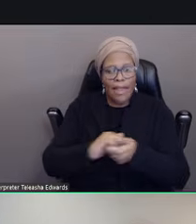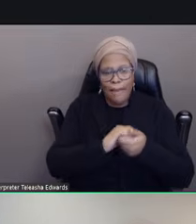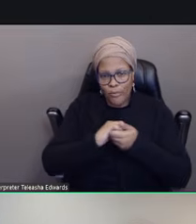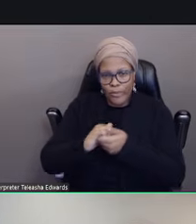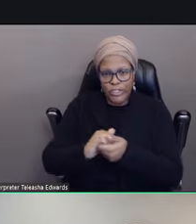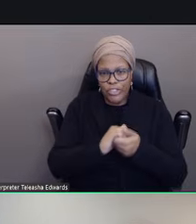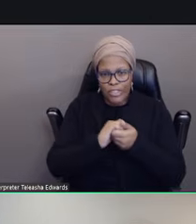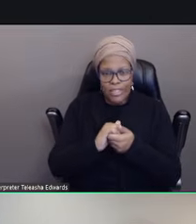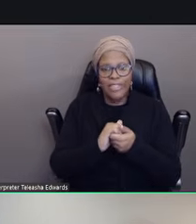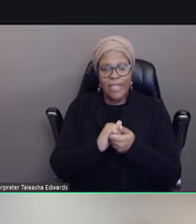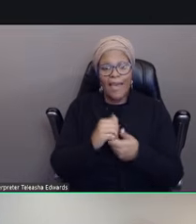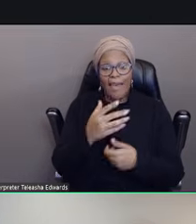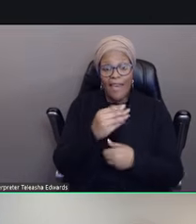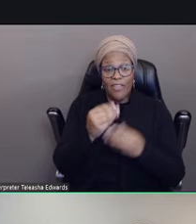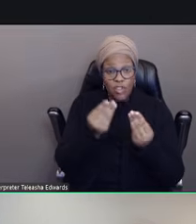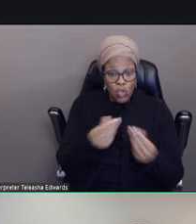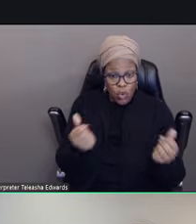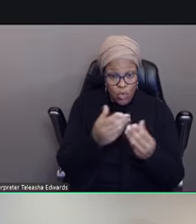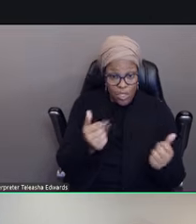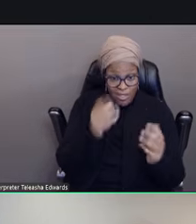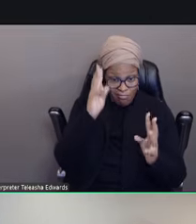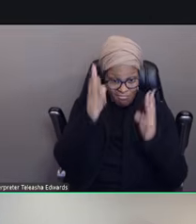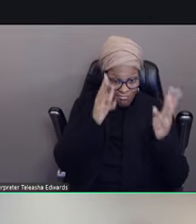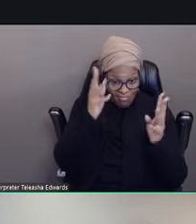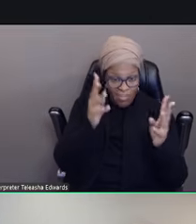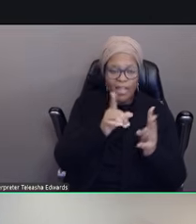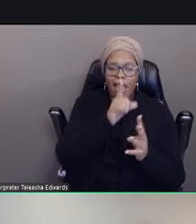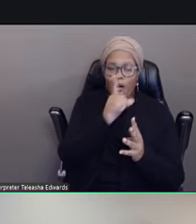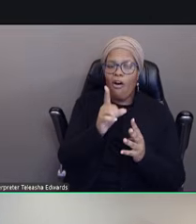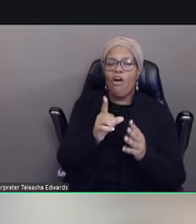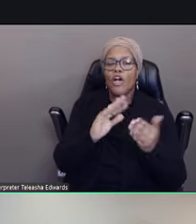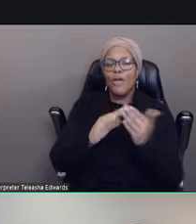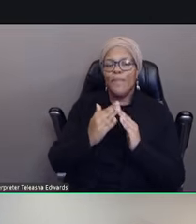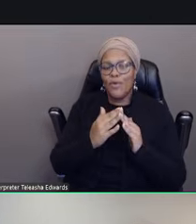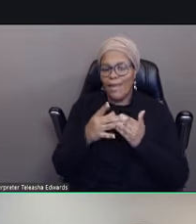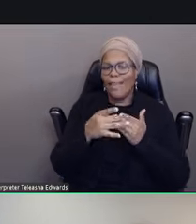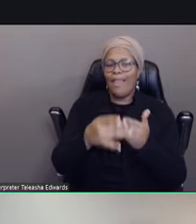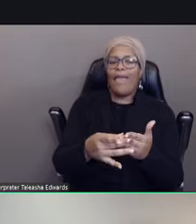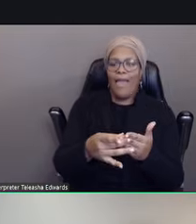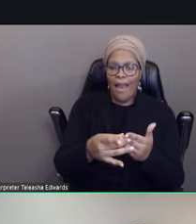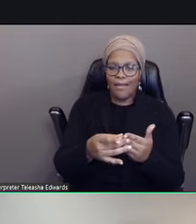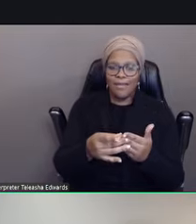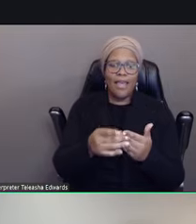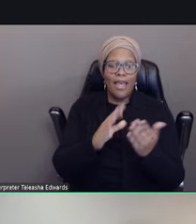solutions that are developed are community-led and community prioritized and it is through